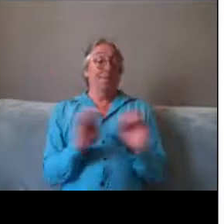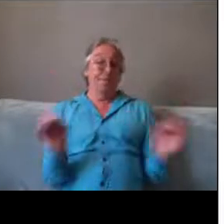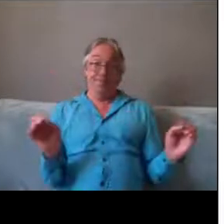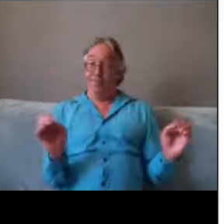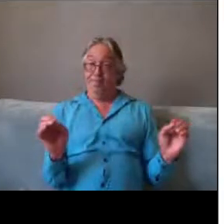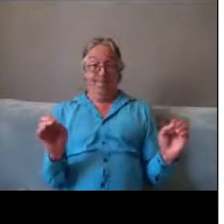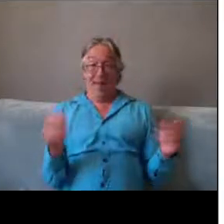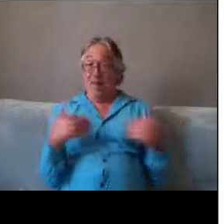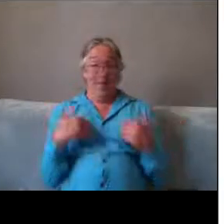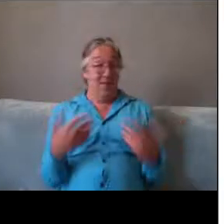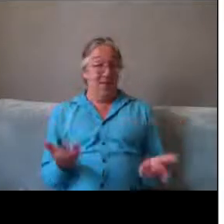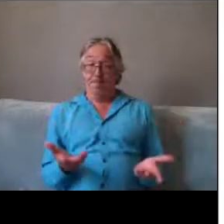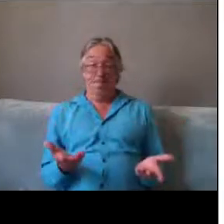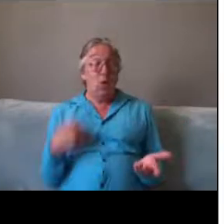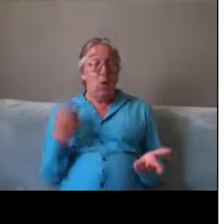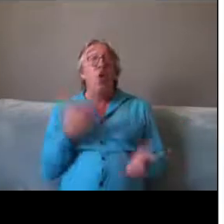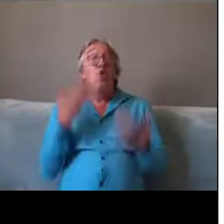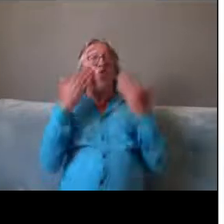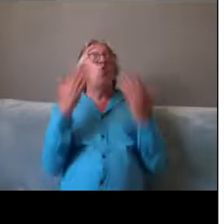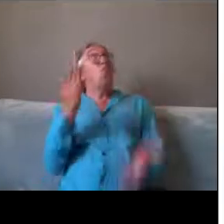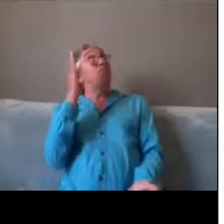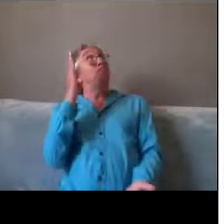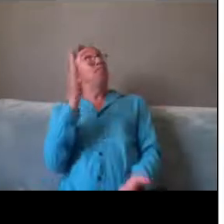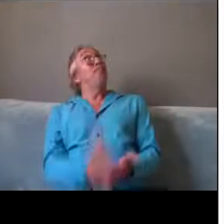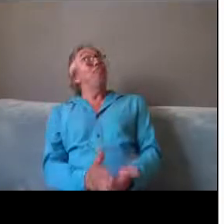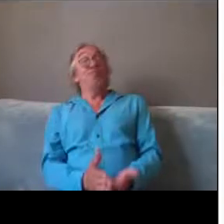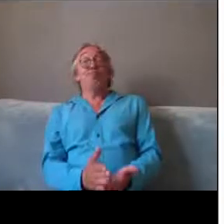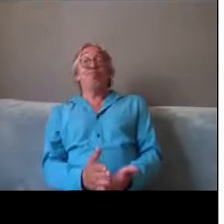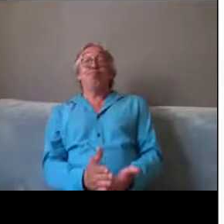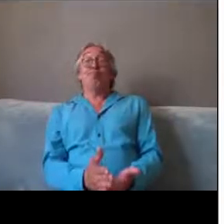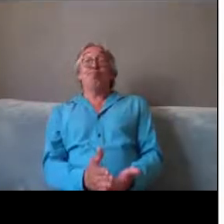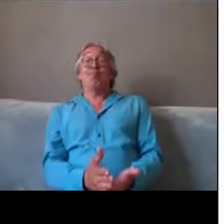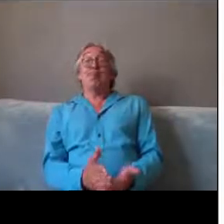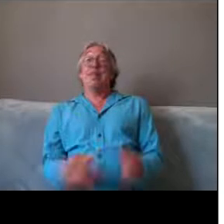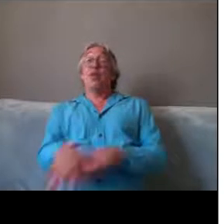From small working groups to bigger consultations